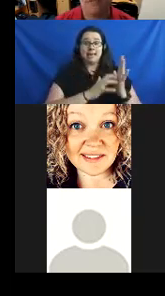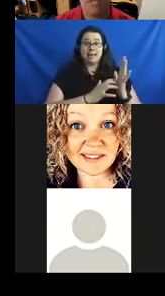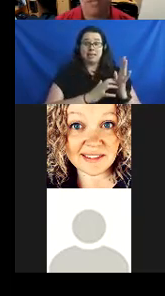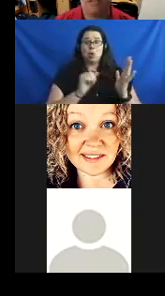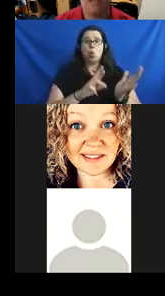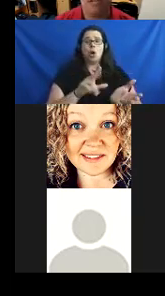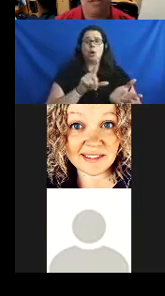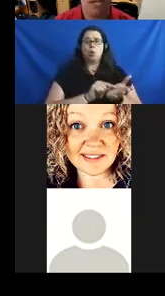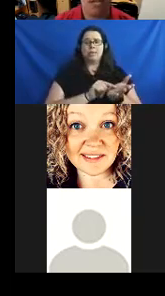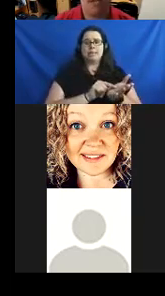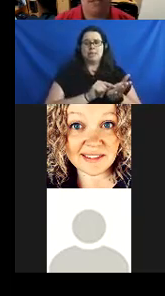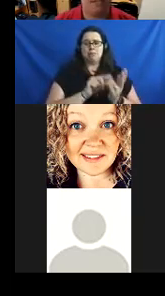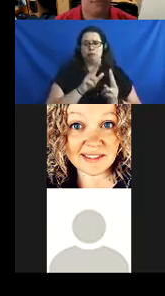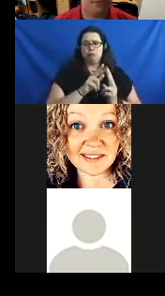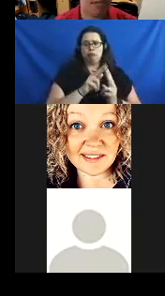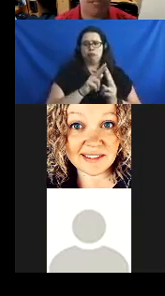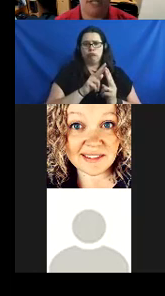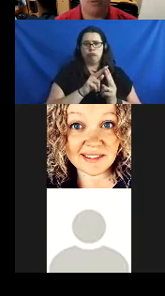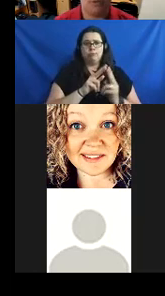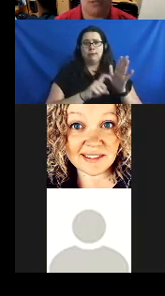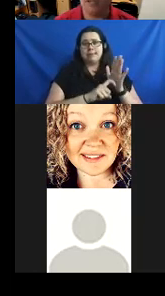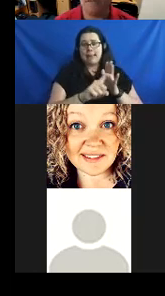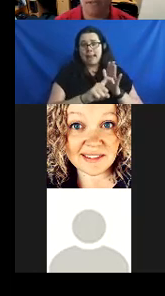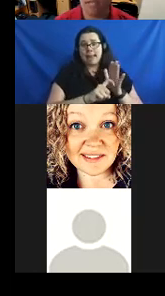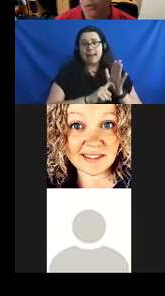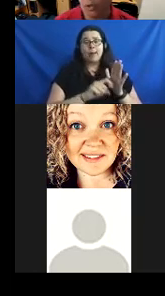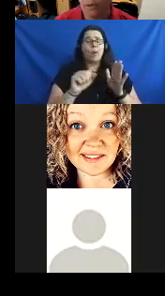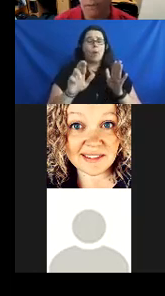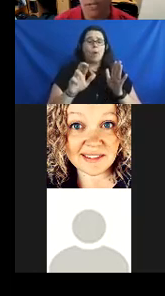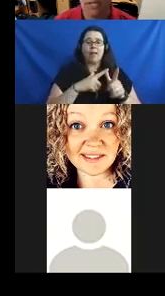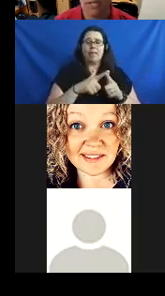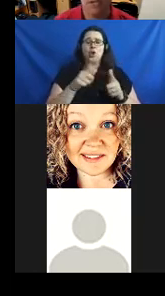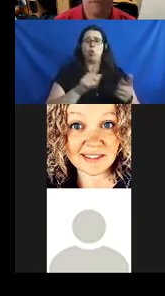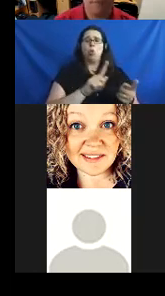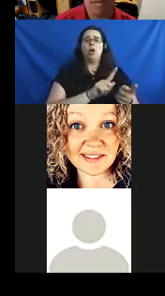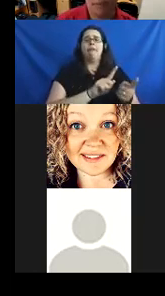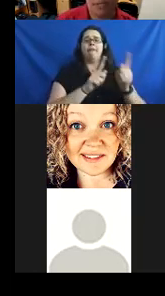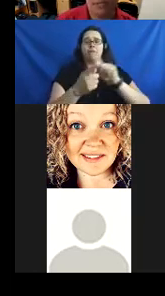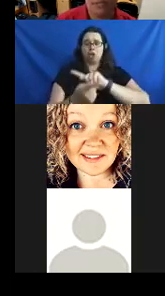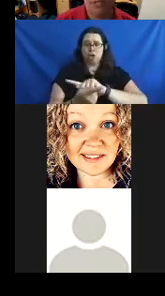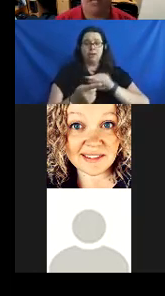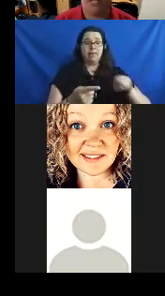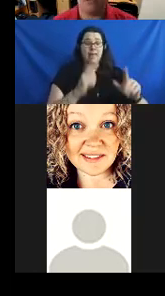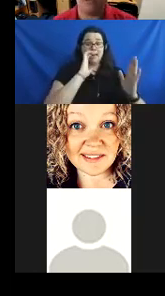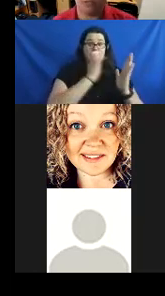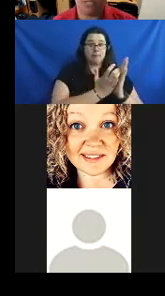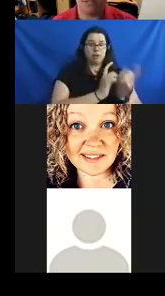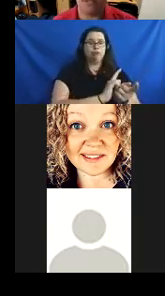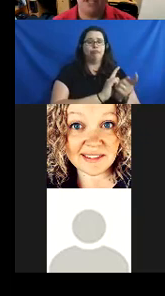TEXT AND EITHER SCAN IT IN -- AND THEN YOU CAN CONVERTING IT FROM THAT IMAGE TO READABLE TEXT.